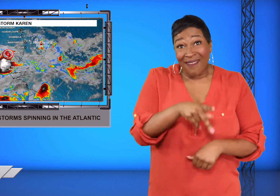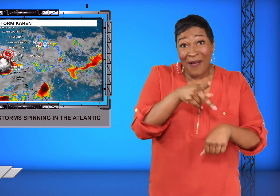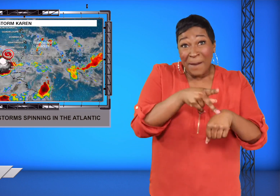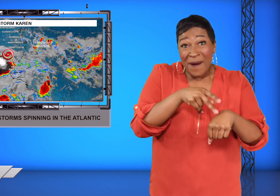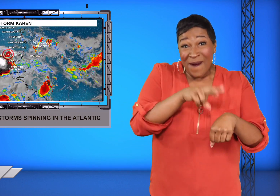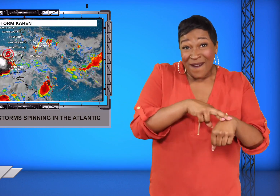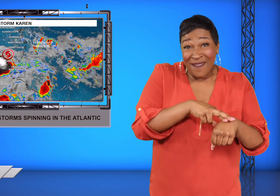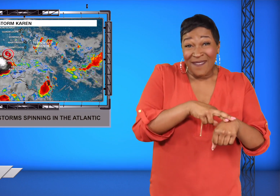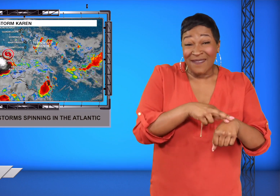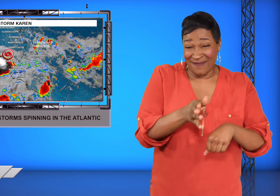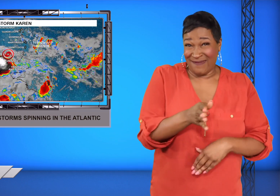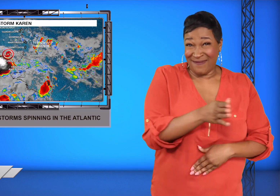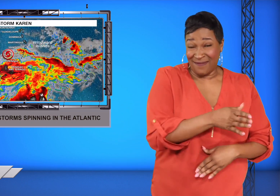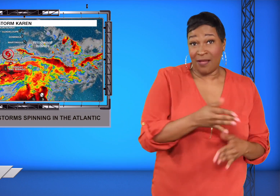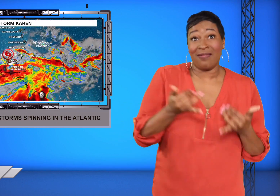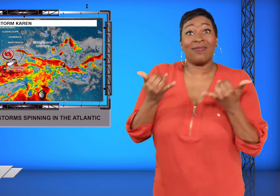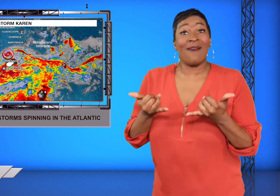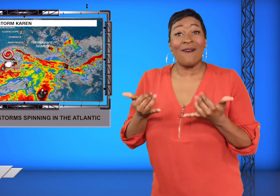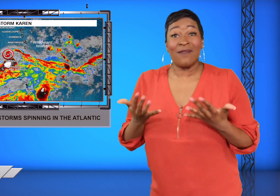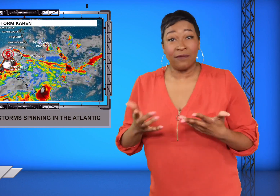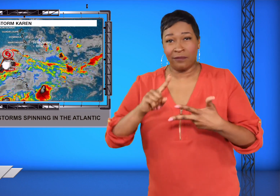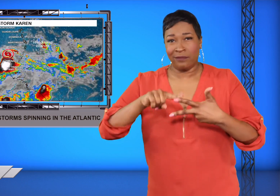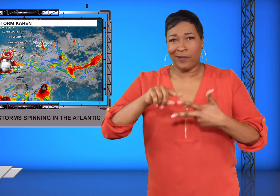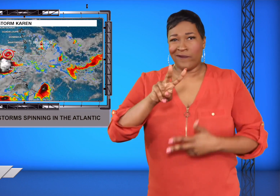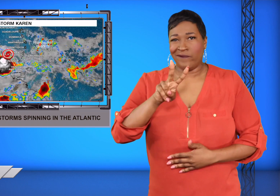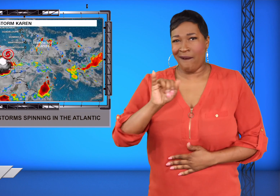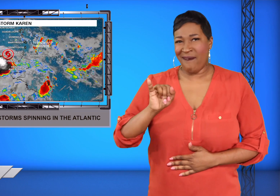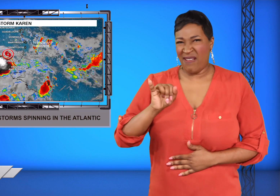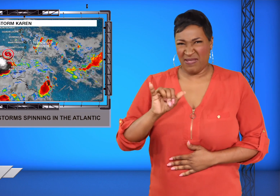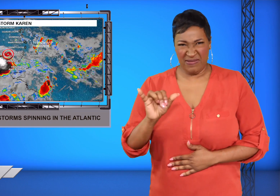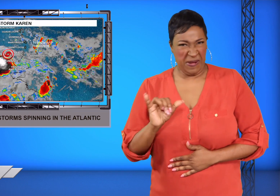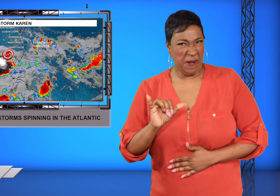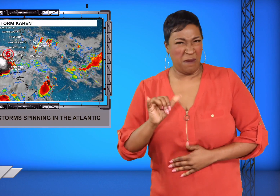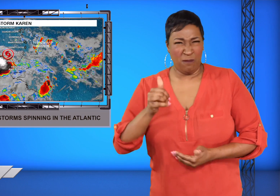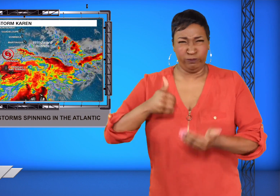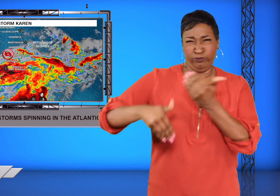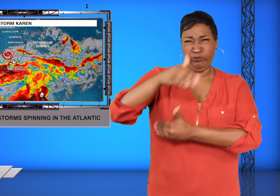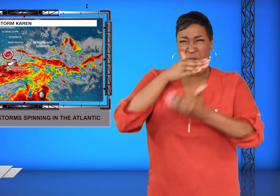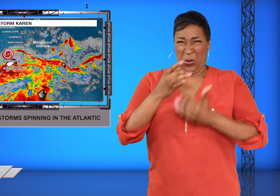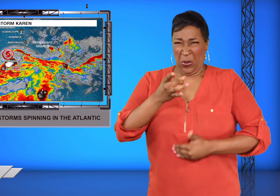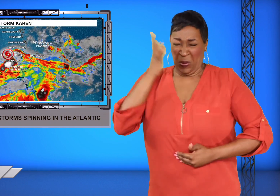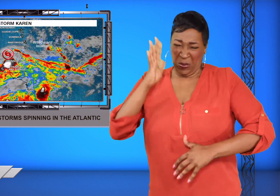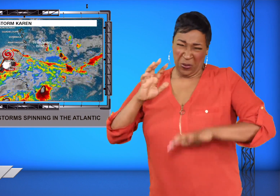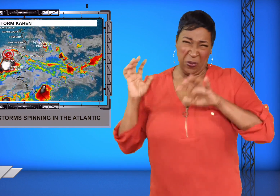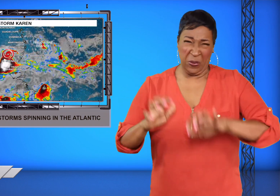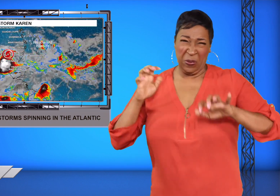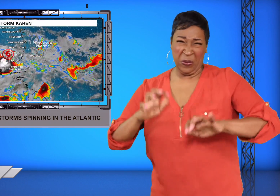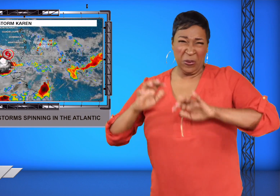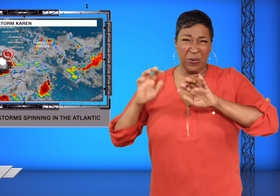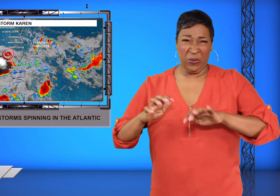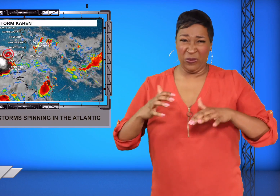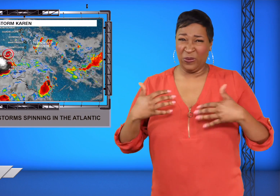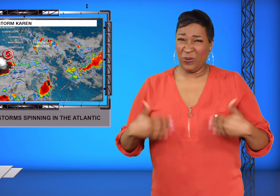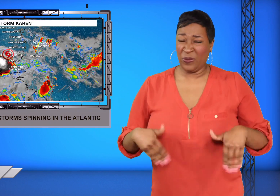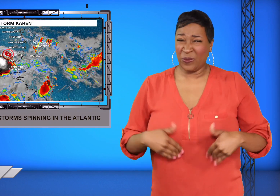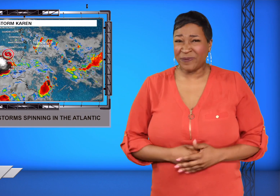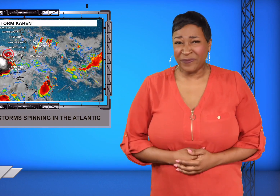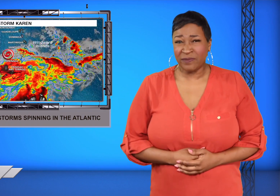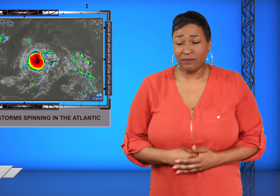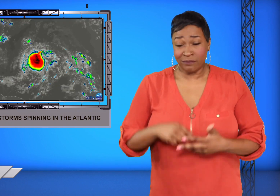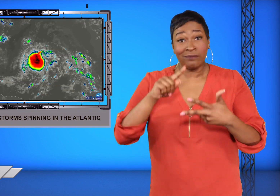The Virgin Islands will also see rain and wind from the storm.